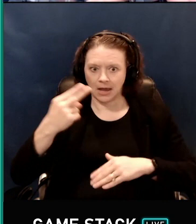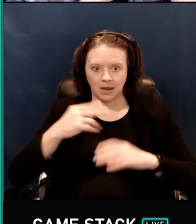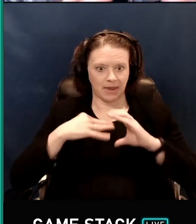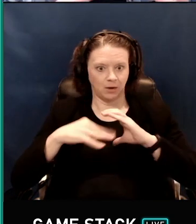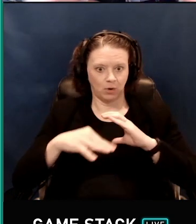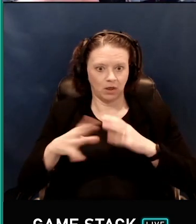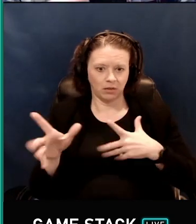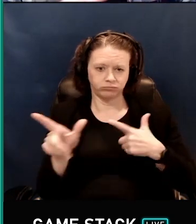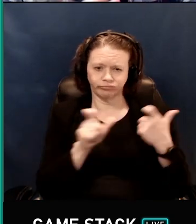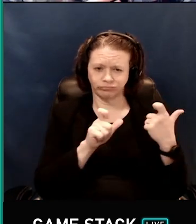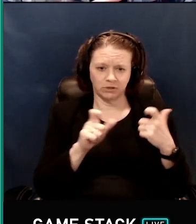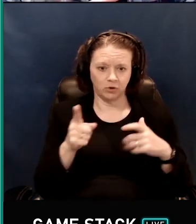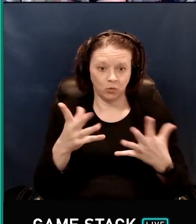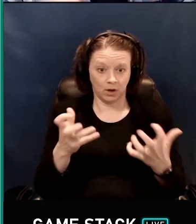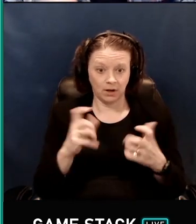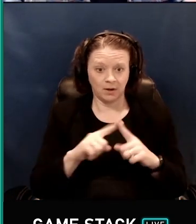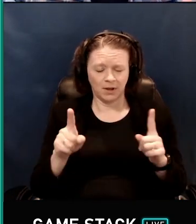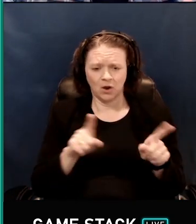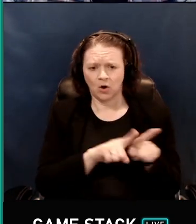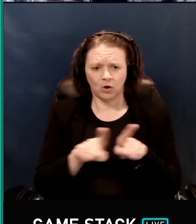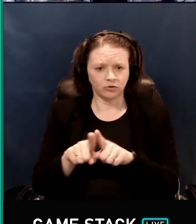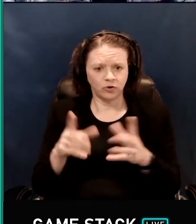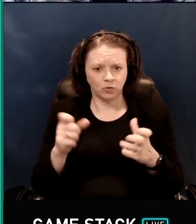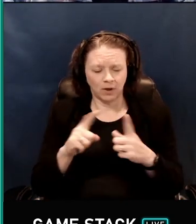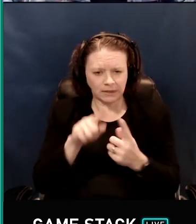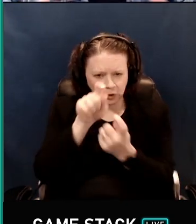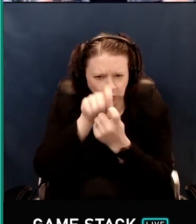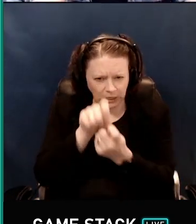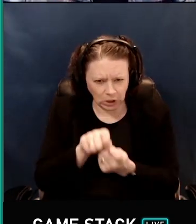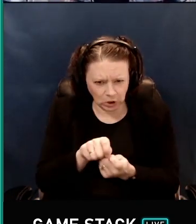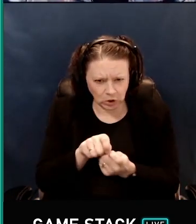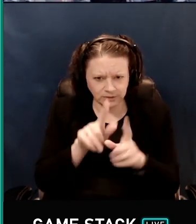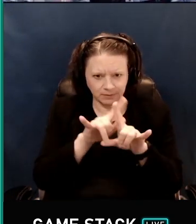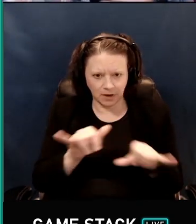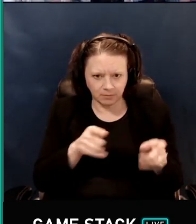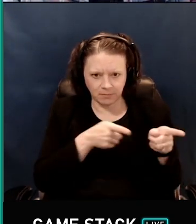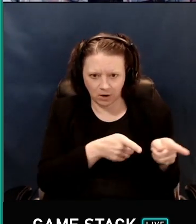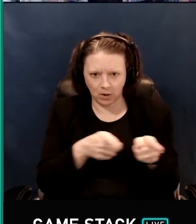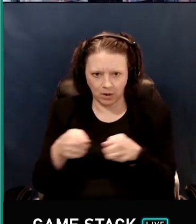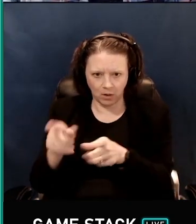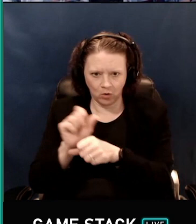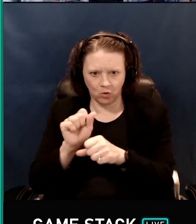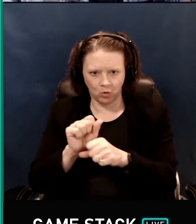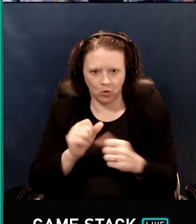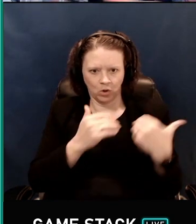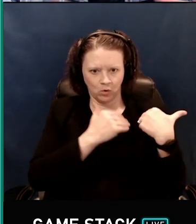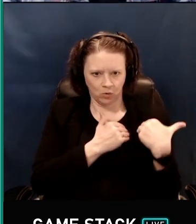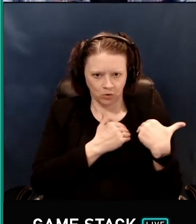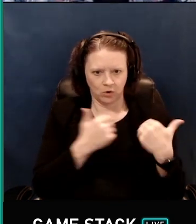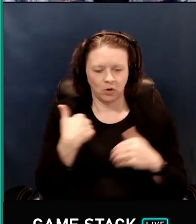but because of that very highly granular and parallel workload, there's also another high number of IOPS.